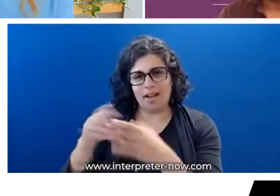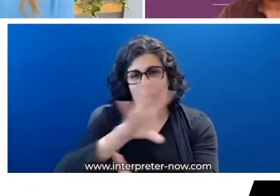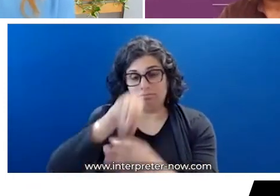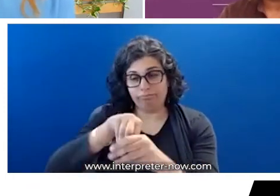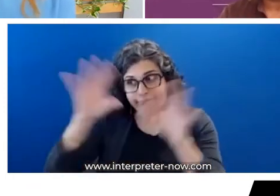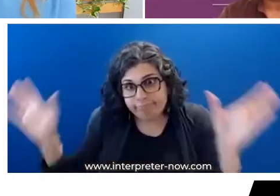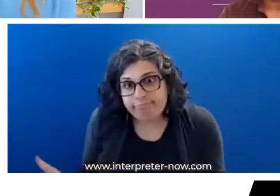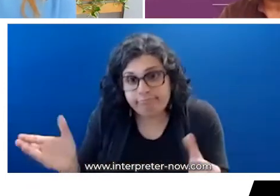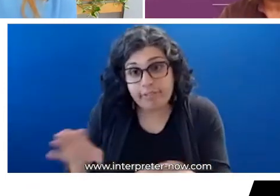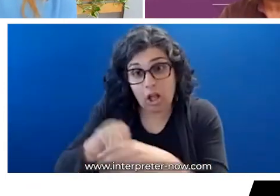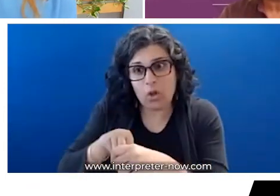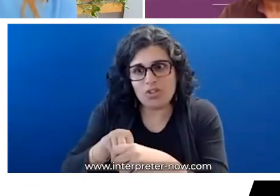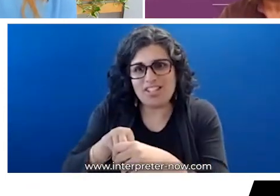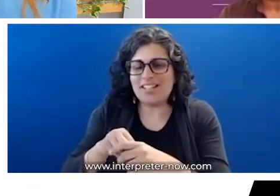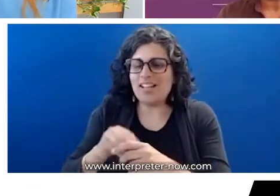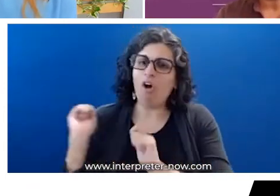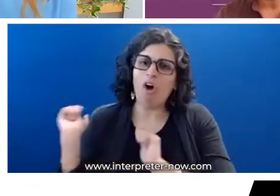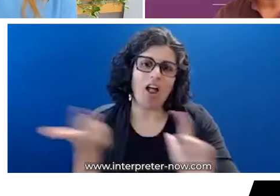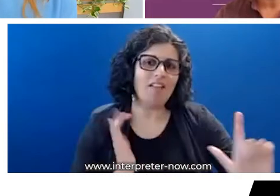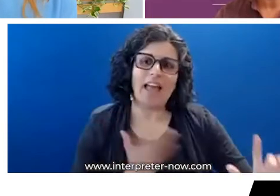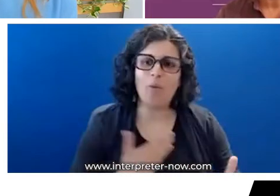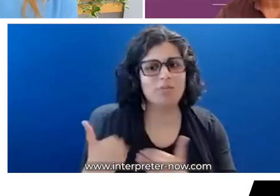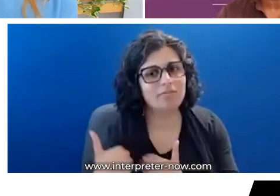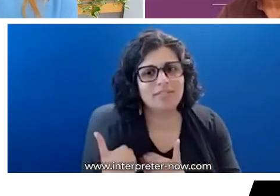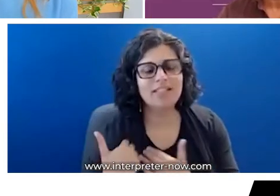I think that's really critically important because I know of a lot of people who can